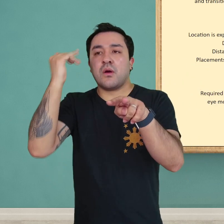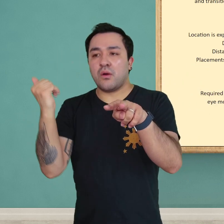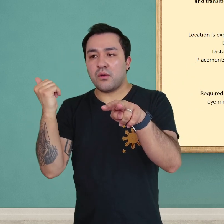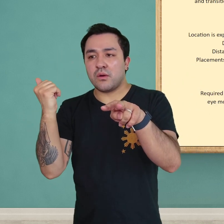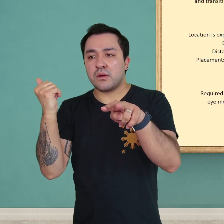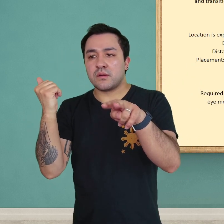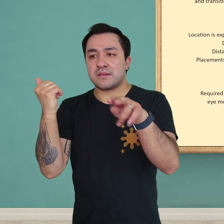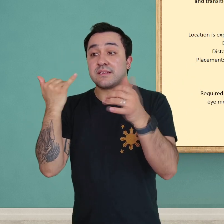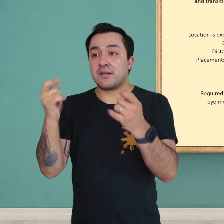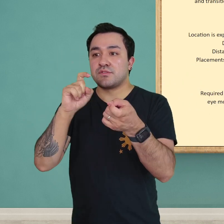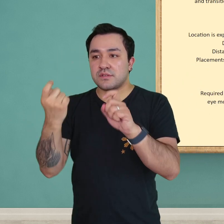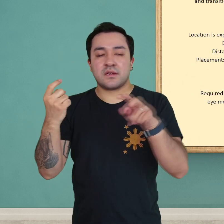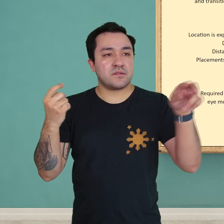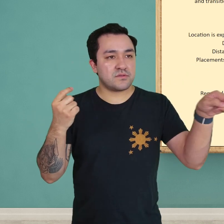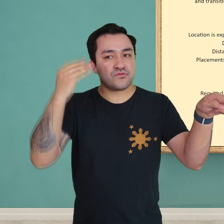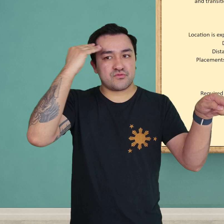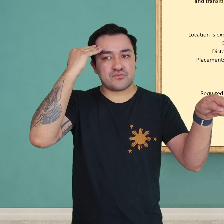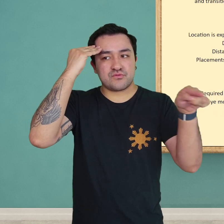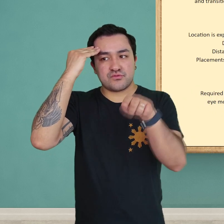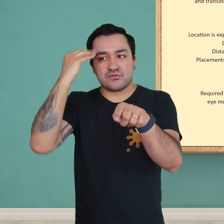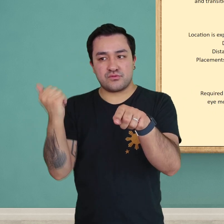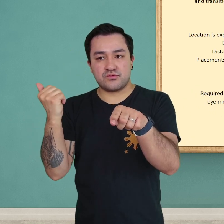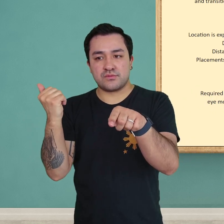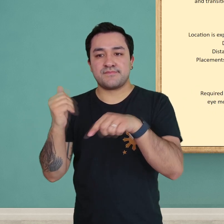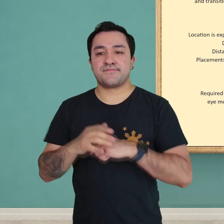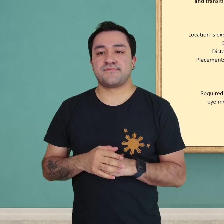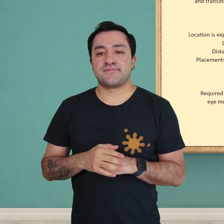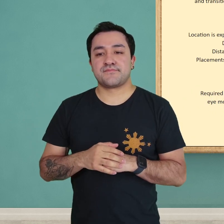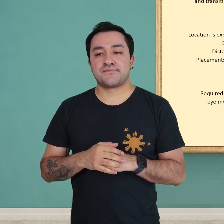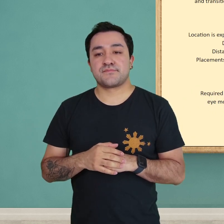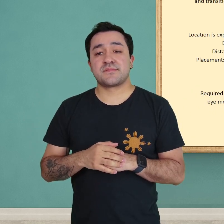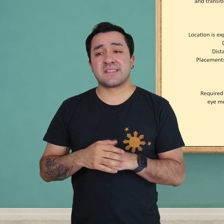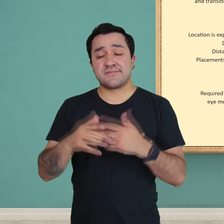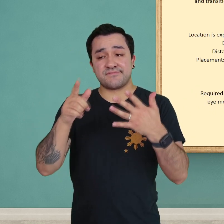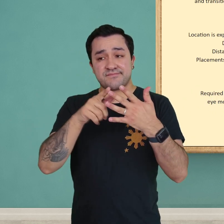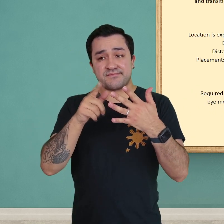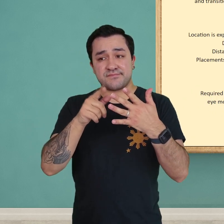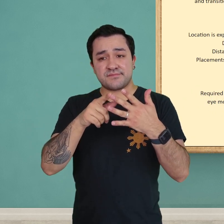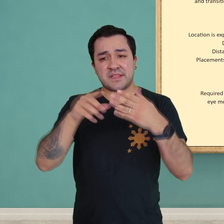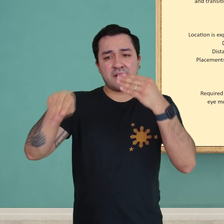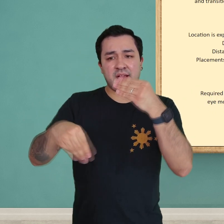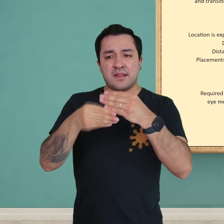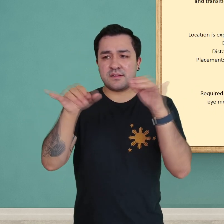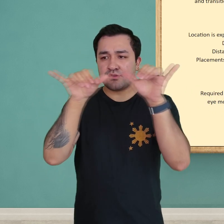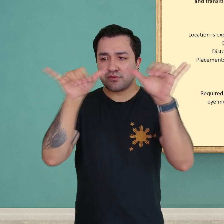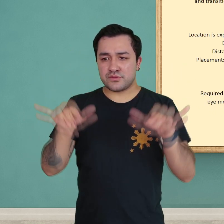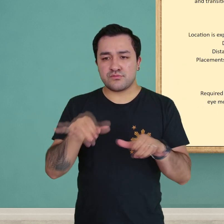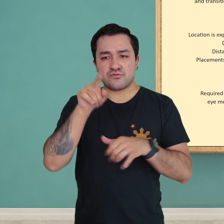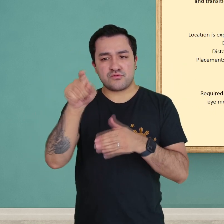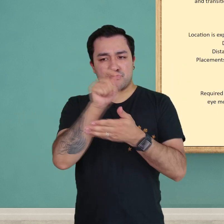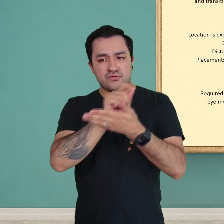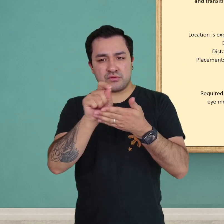create the appropriate movement for the sign. Placement will use a letter and number system to